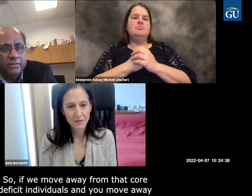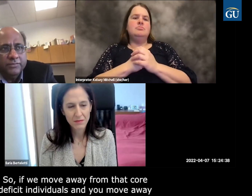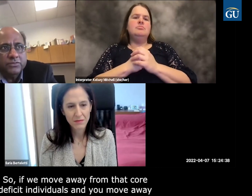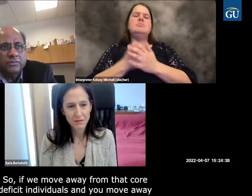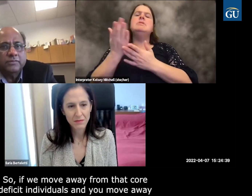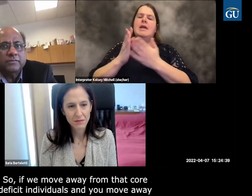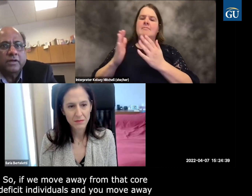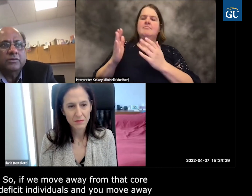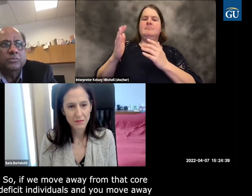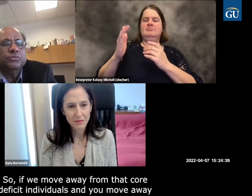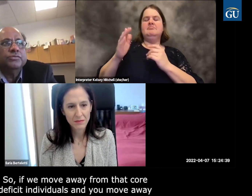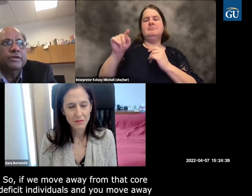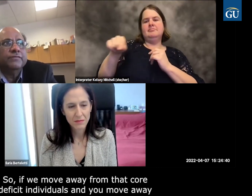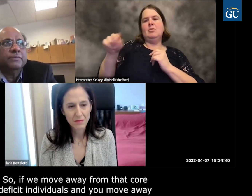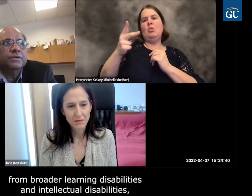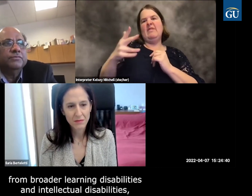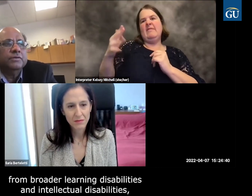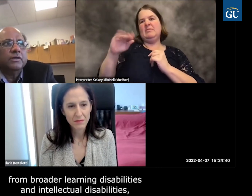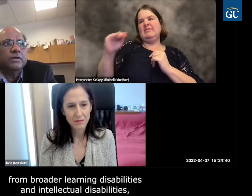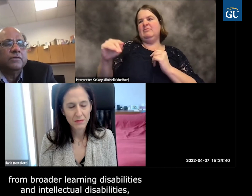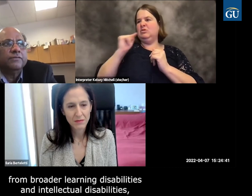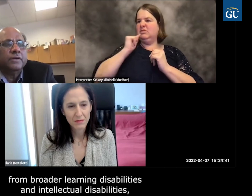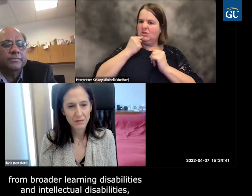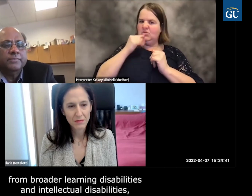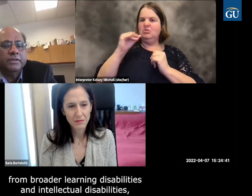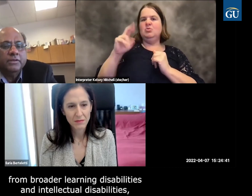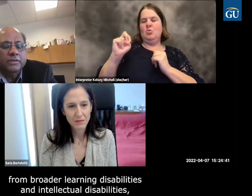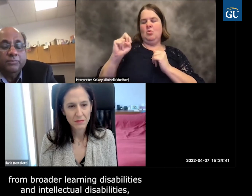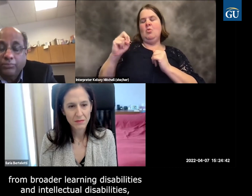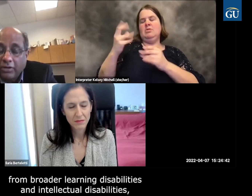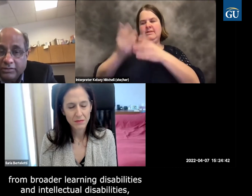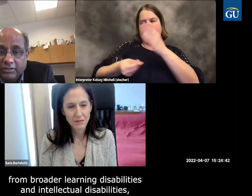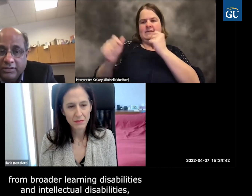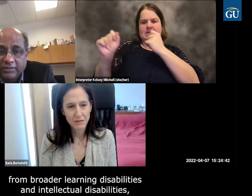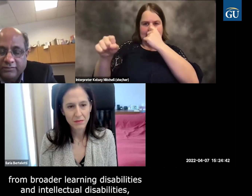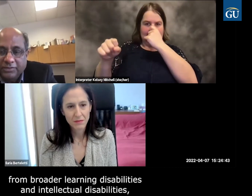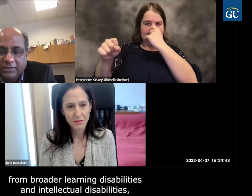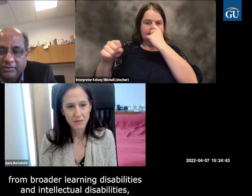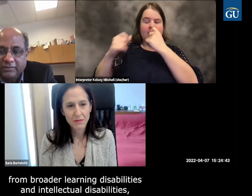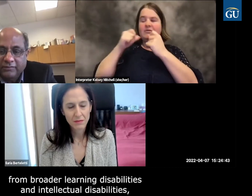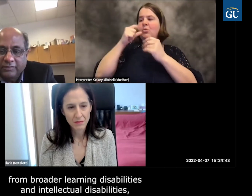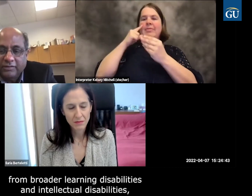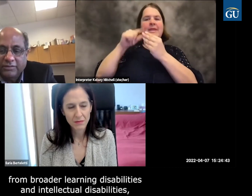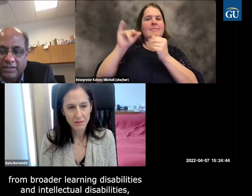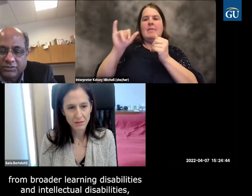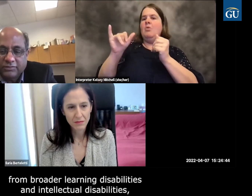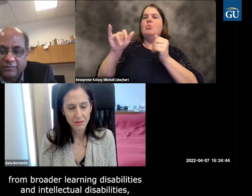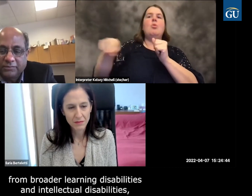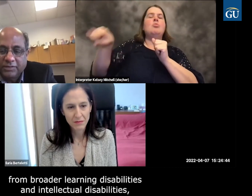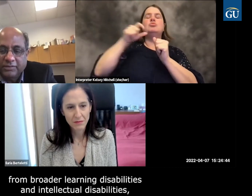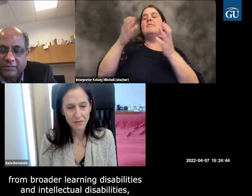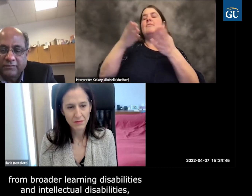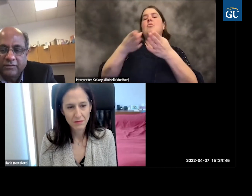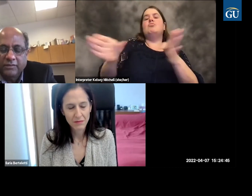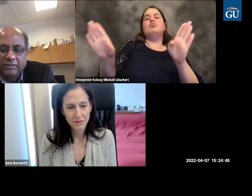individuals and you move away from any uh from broader learning disabilities and